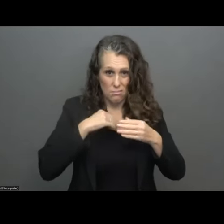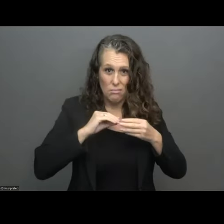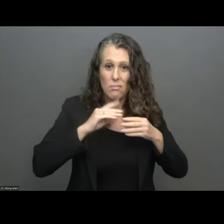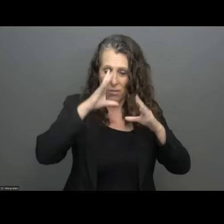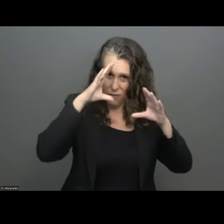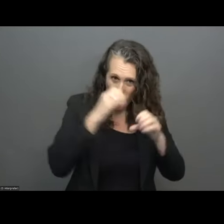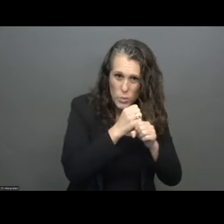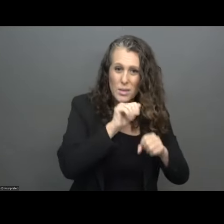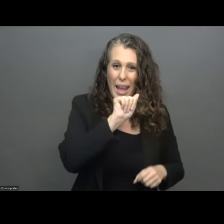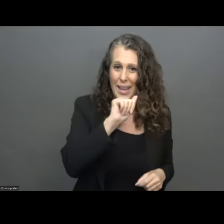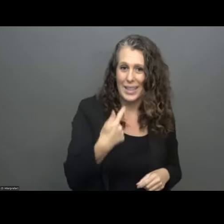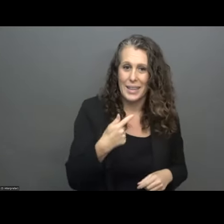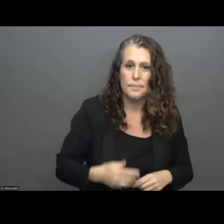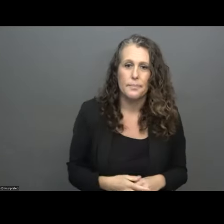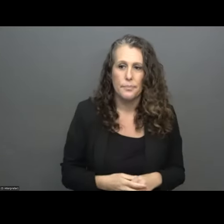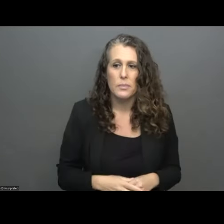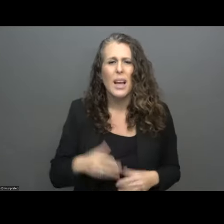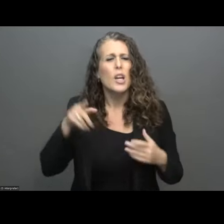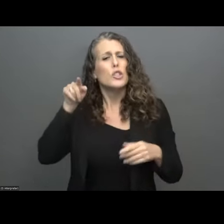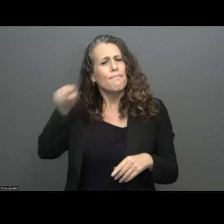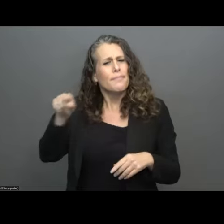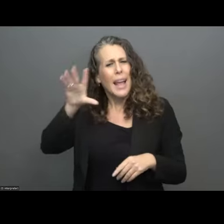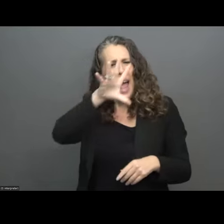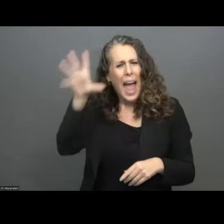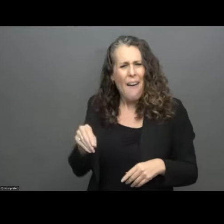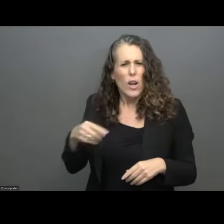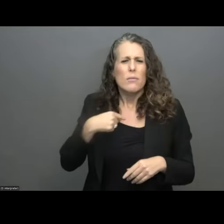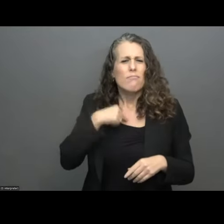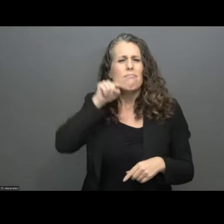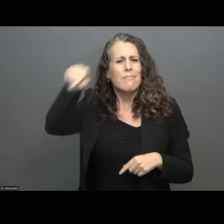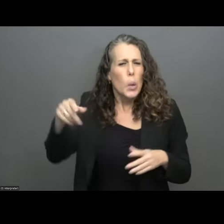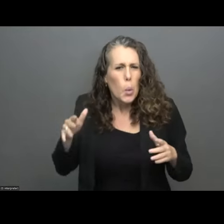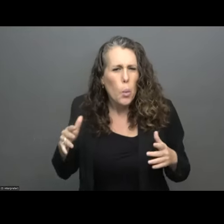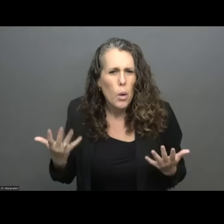the things that we're doing right now is, is setting up talent academies and we've partnered